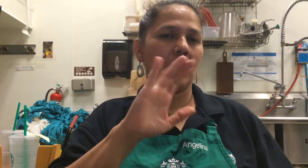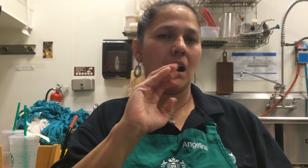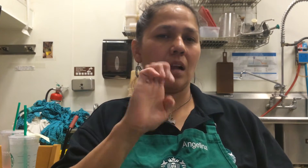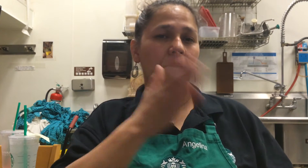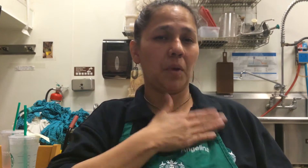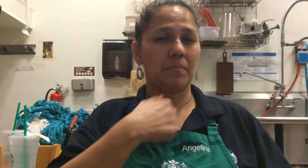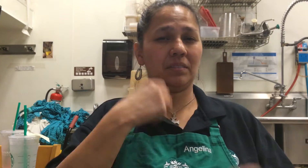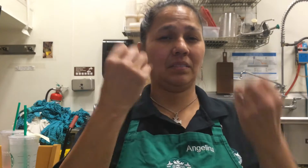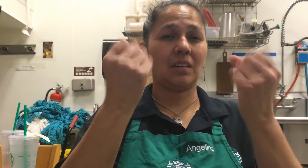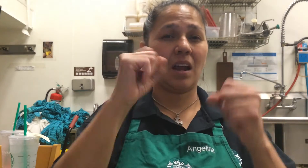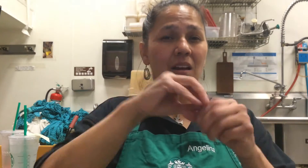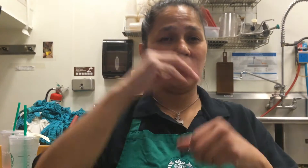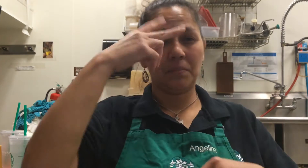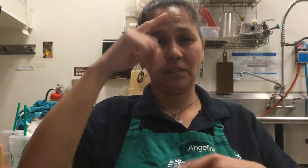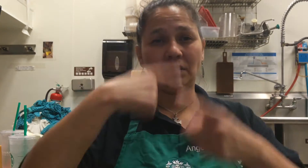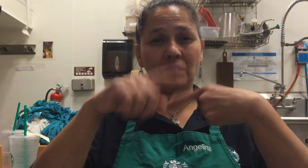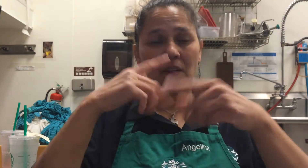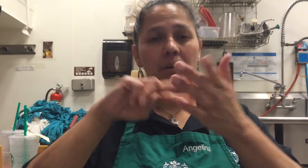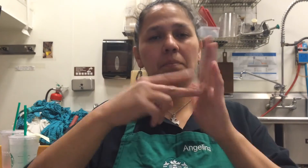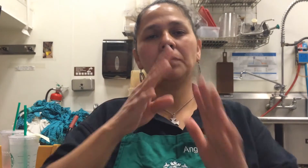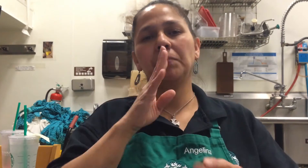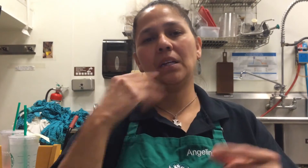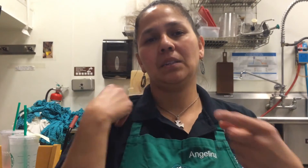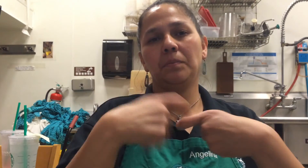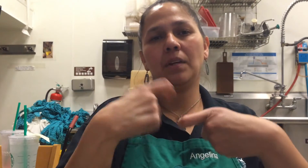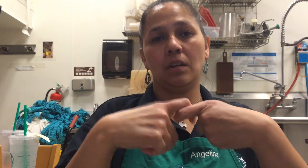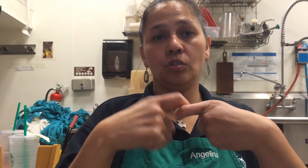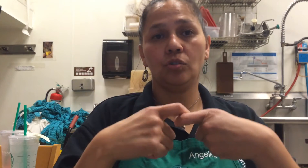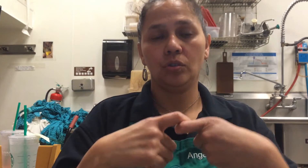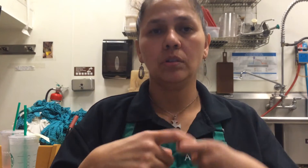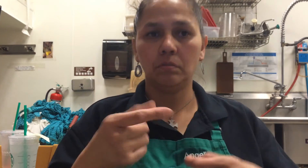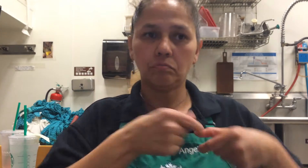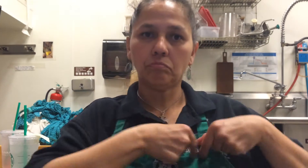I signed in Mexican Sign Language. It means speak Spanish.